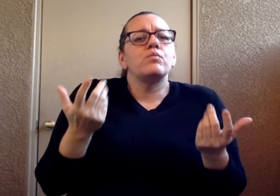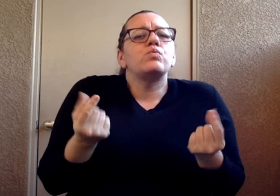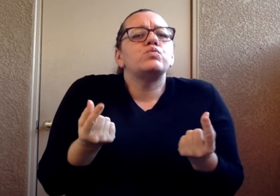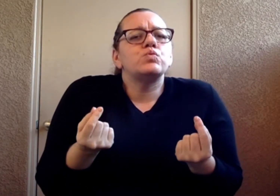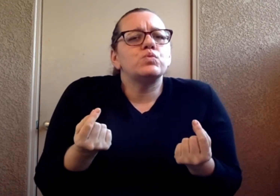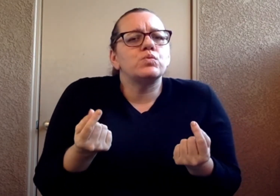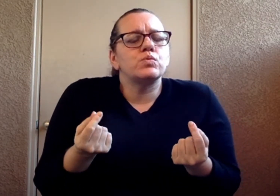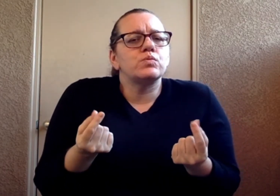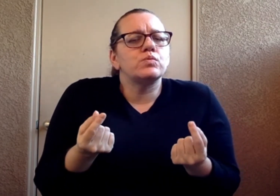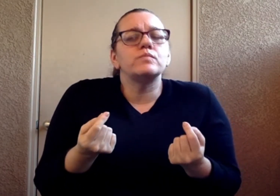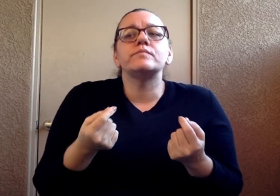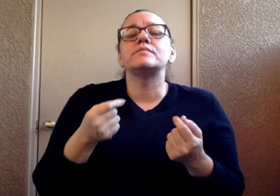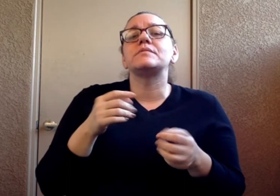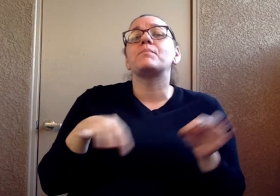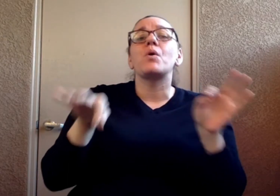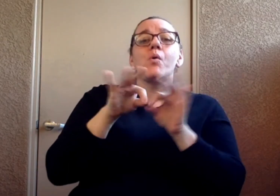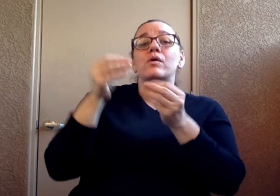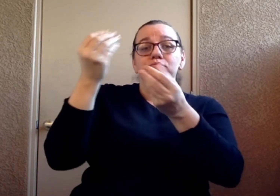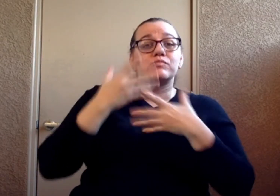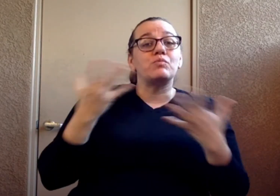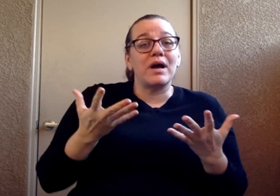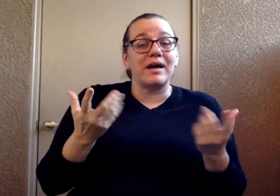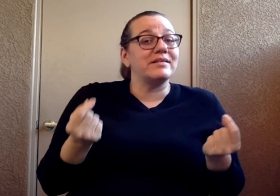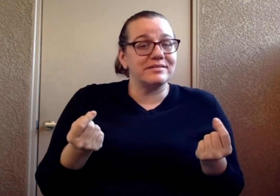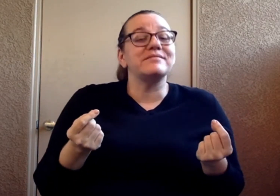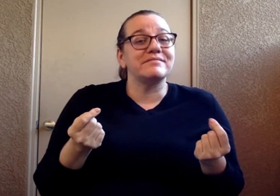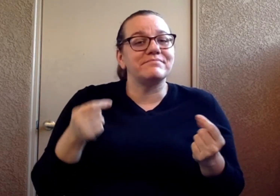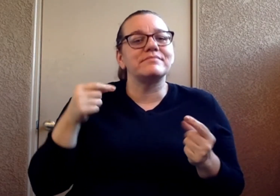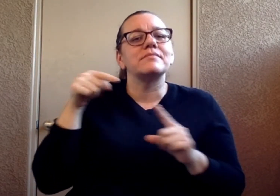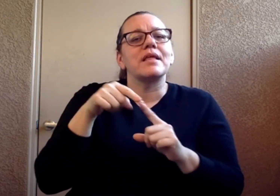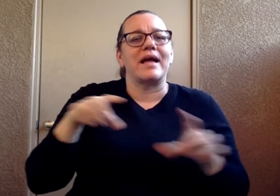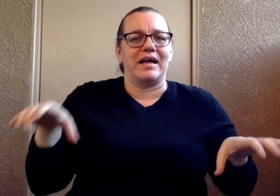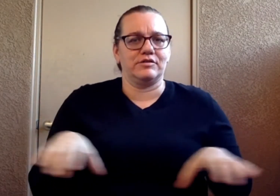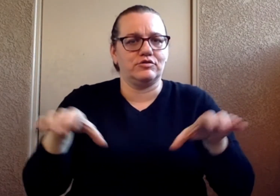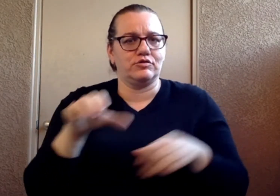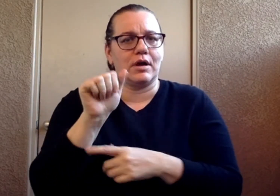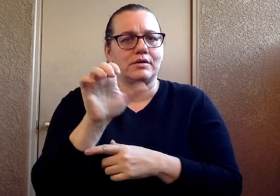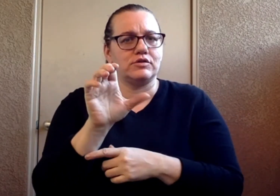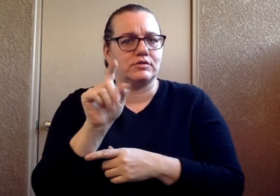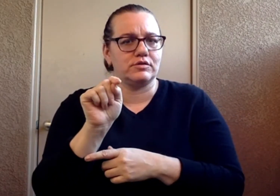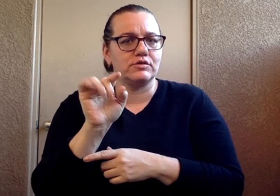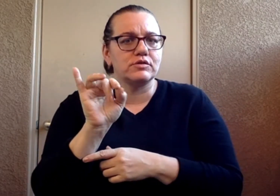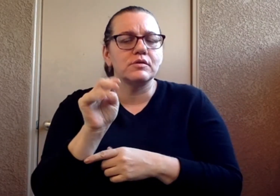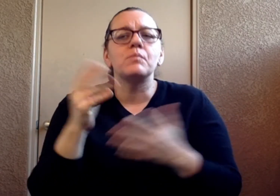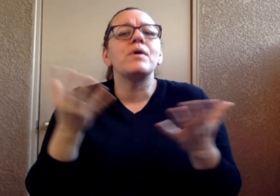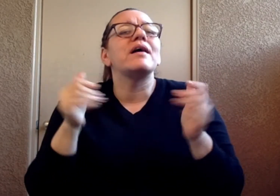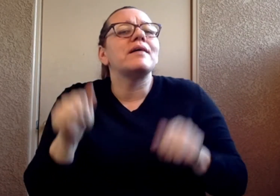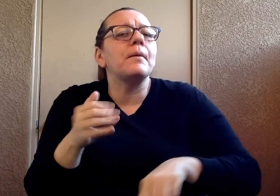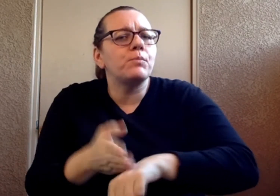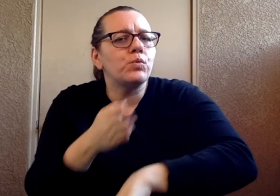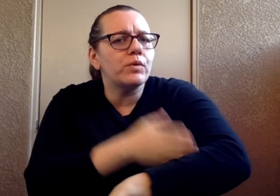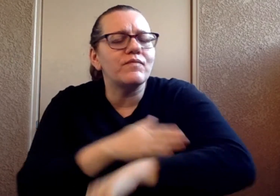what does complaining do? Instead, use action - what can be improved